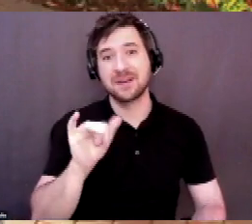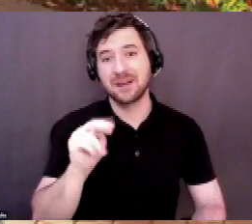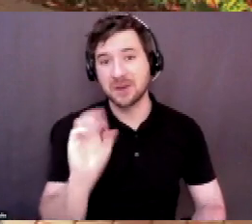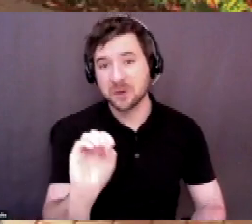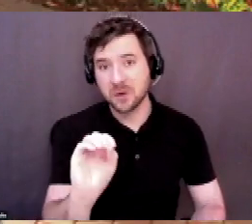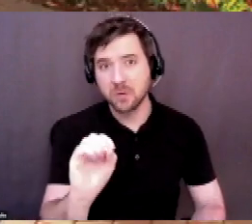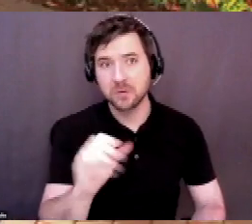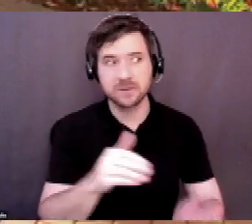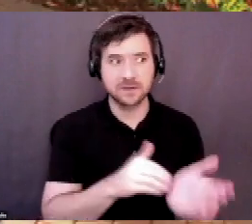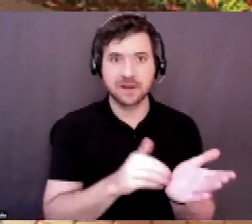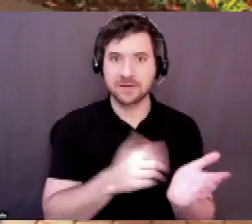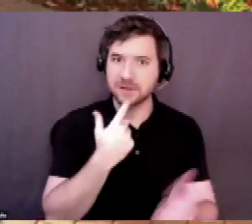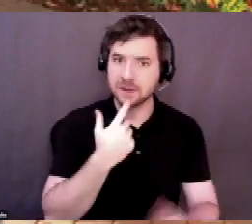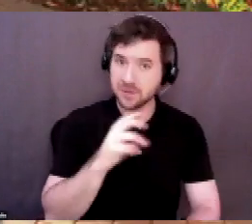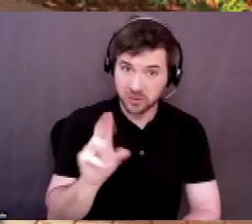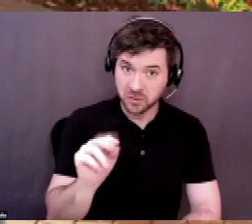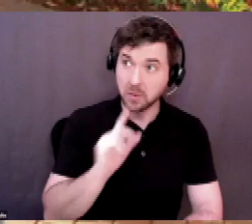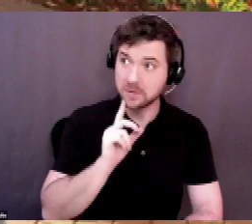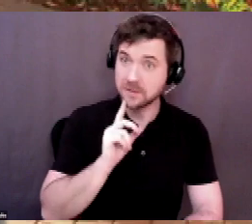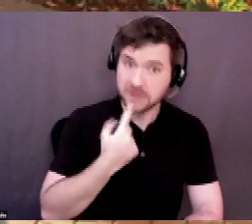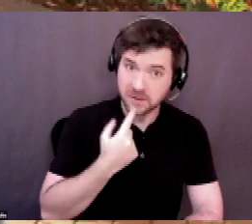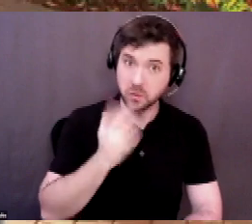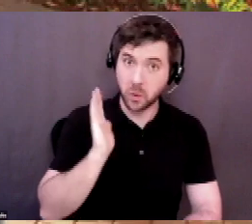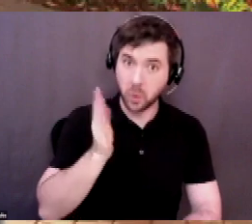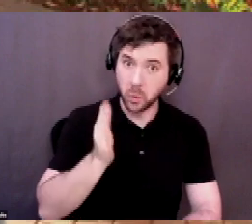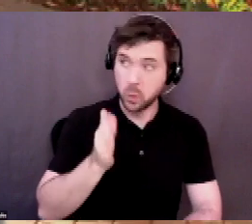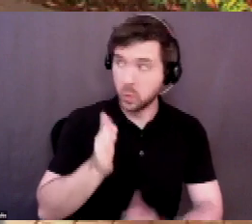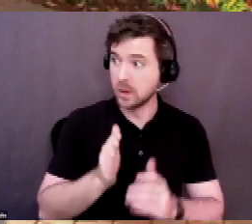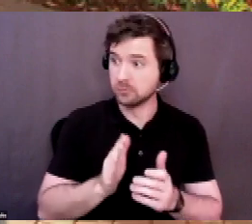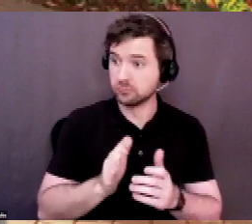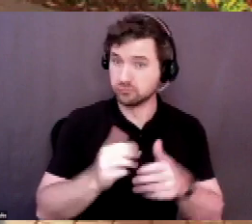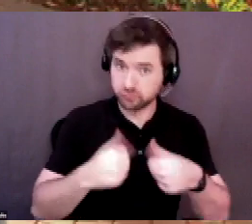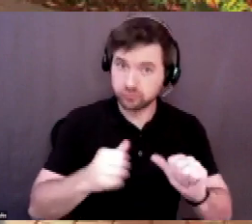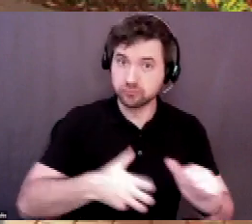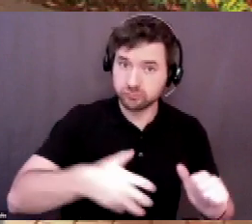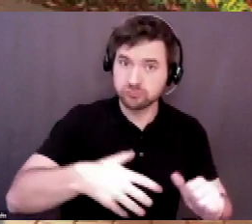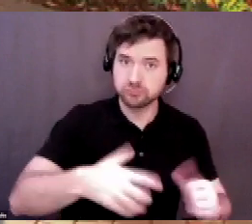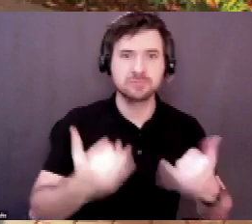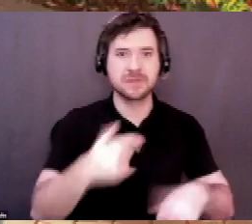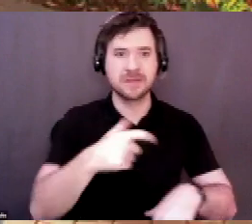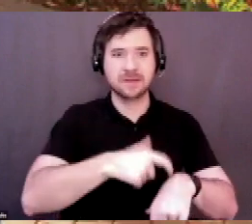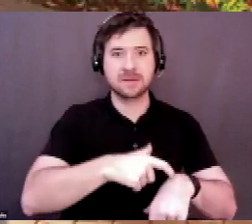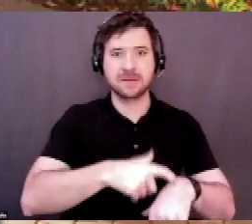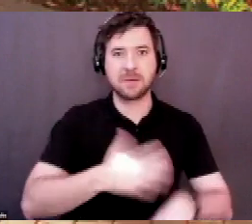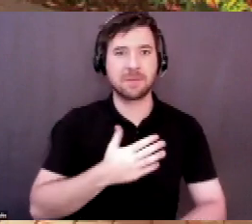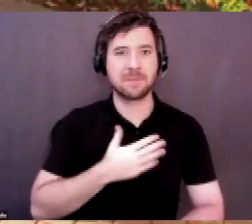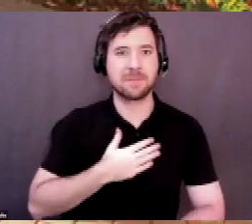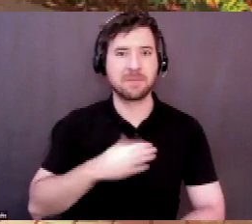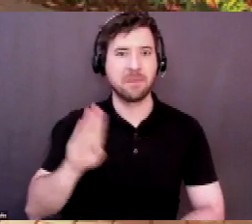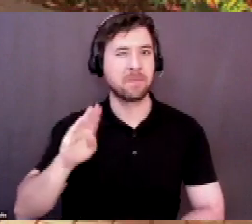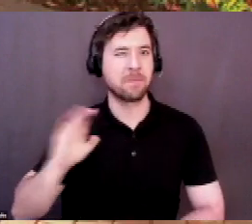We're going to try to get pregnant like it's time. I threw away my birth control pills, just FYI,